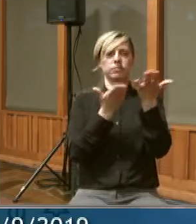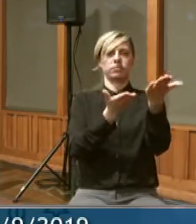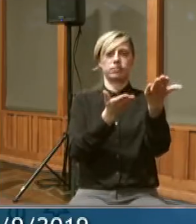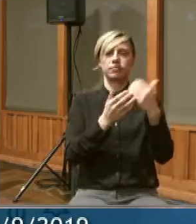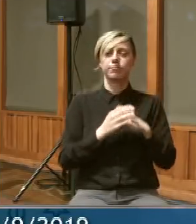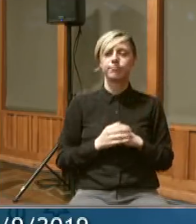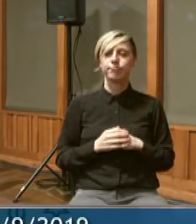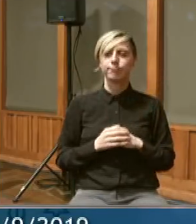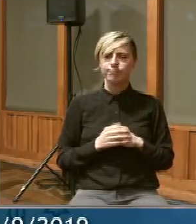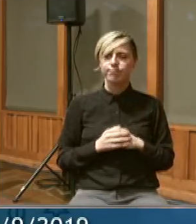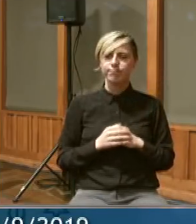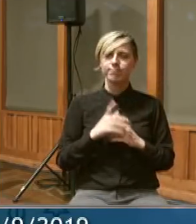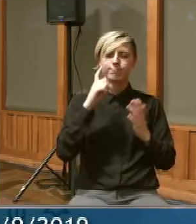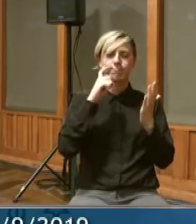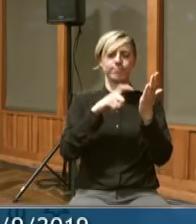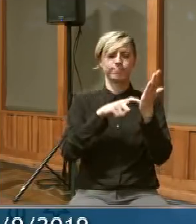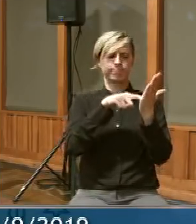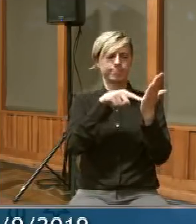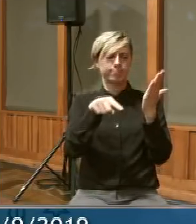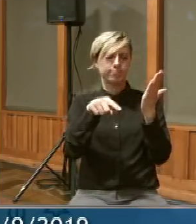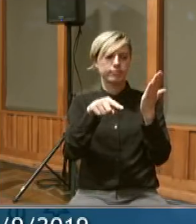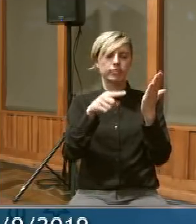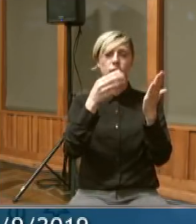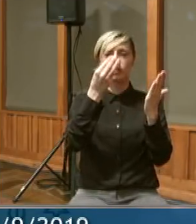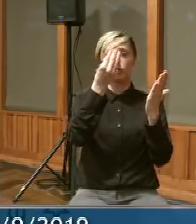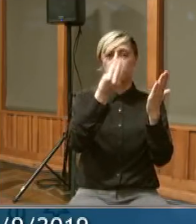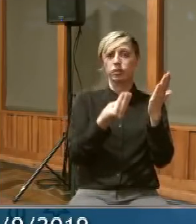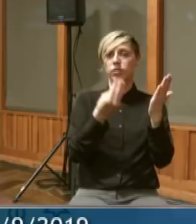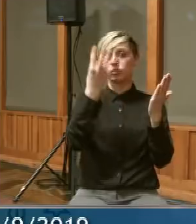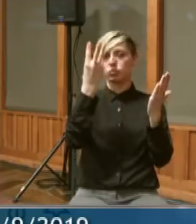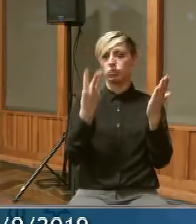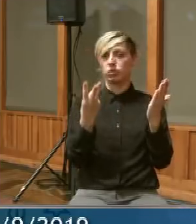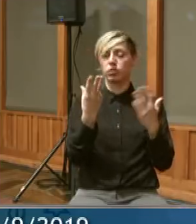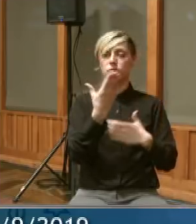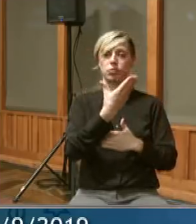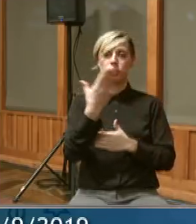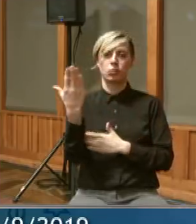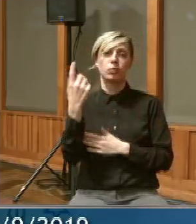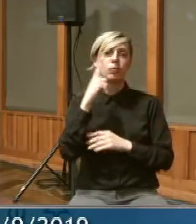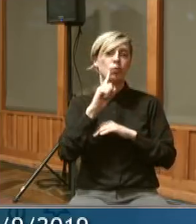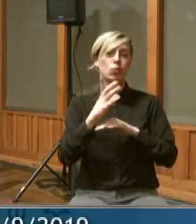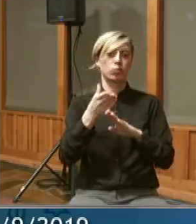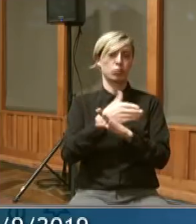PUT TOGETHER. A COUPLE OF THINGS CONCERN ME THAT I WANT TO BRING TO YOUR ATTENTION.